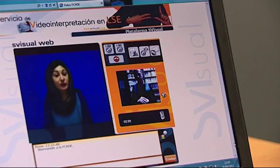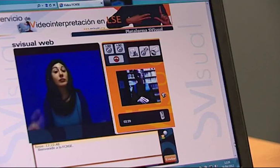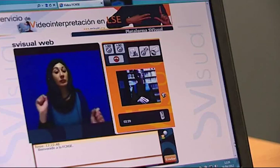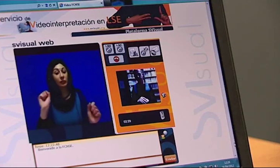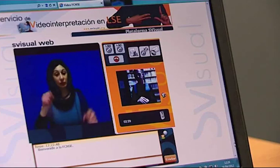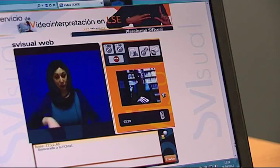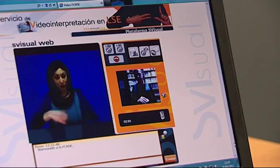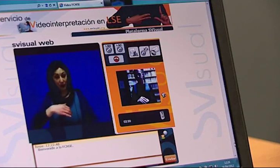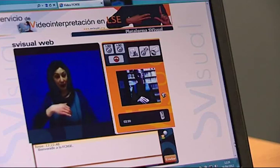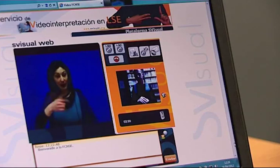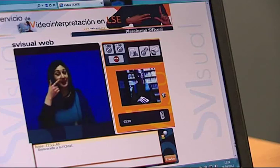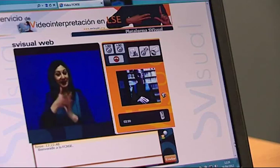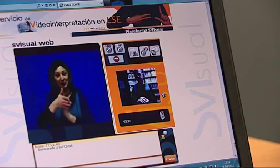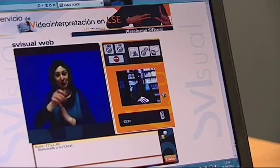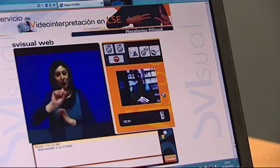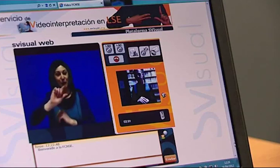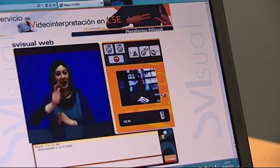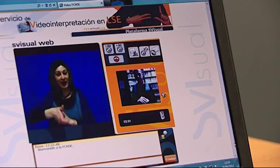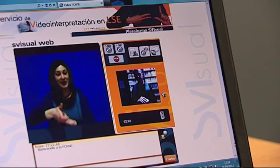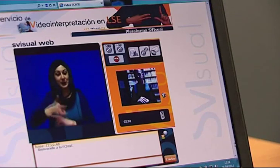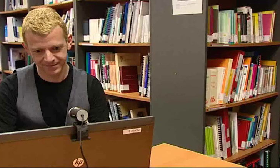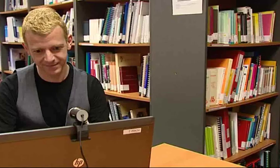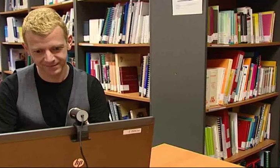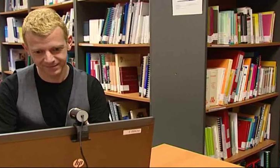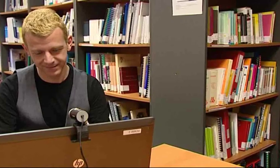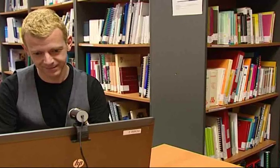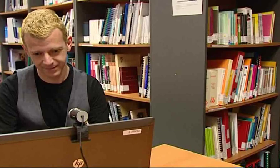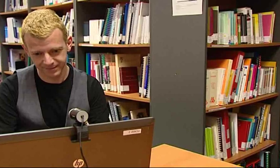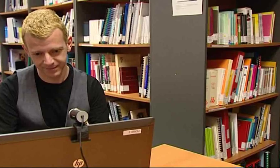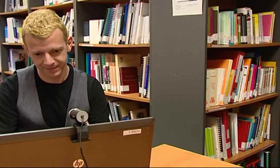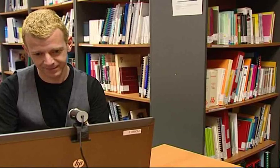(TEACHER) Look, Alex, you must submit your work through the virtual course,